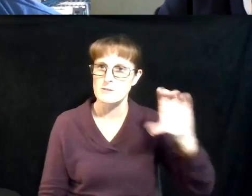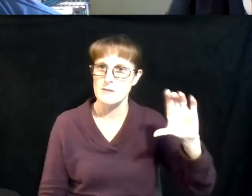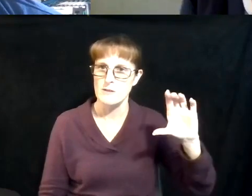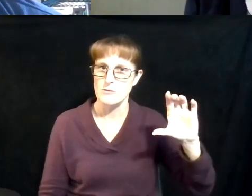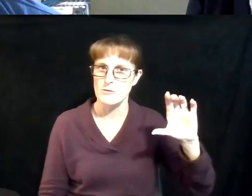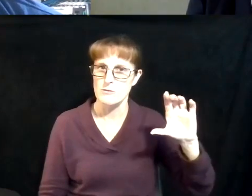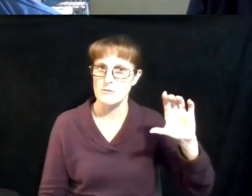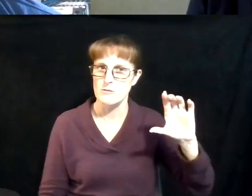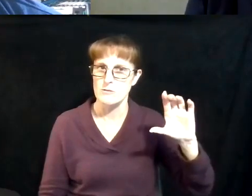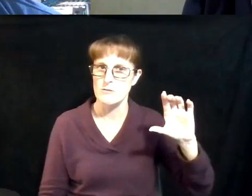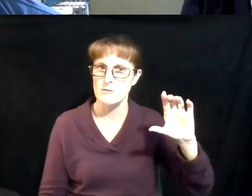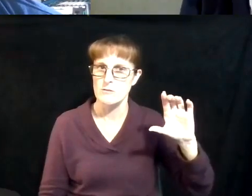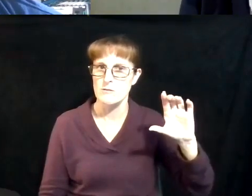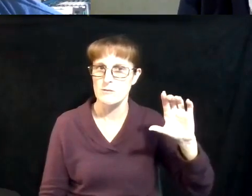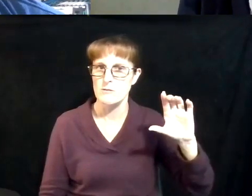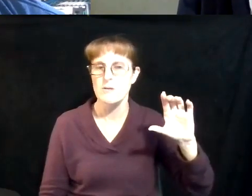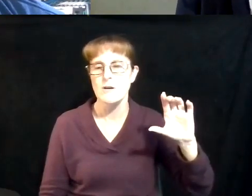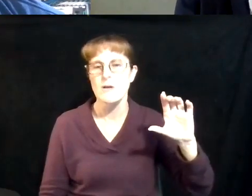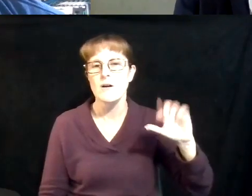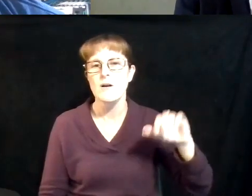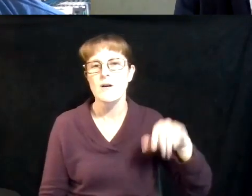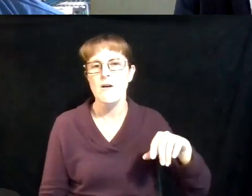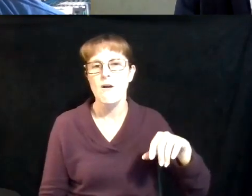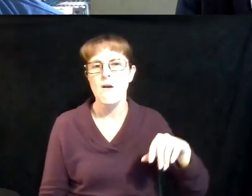small portion of the time spent